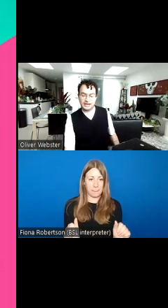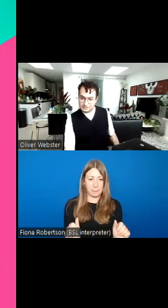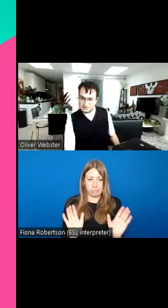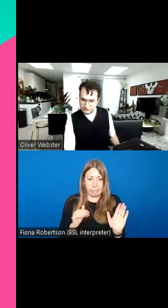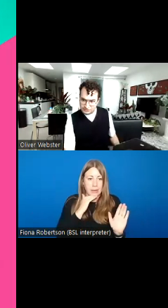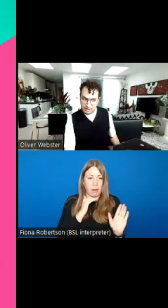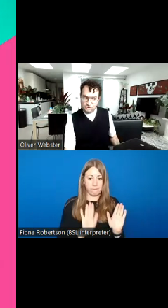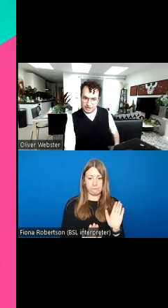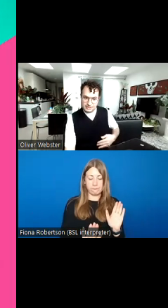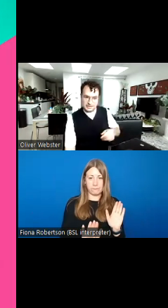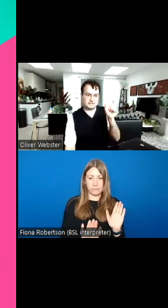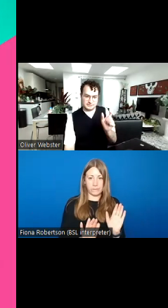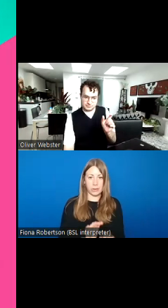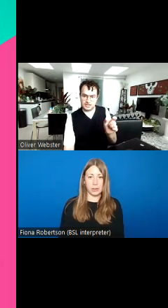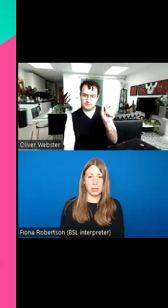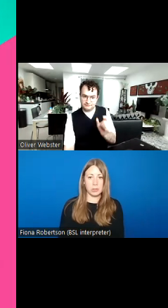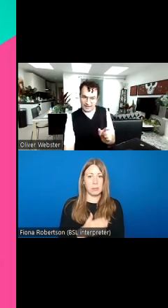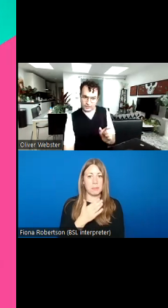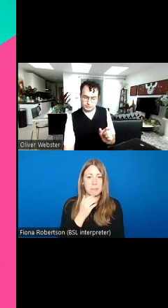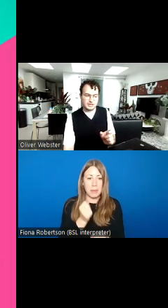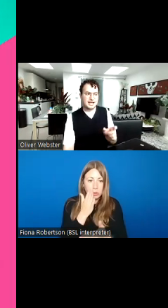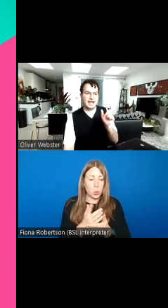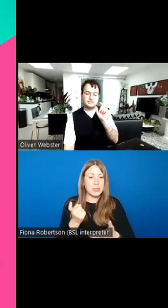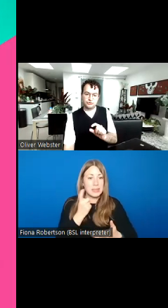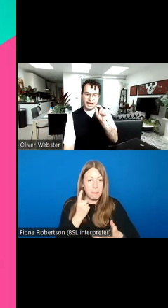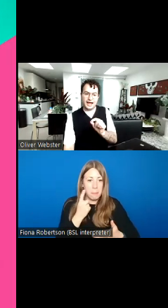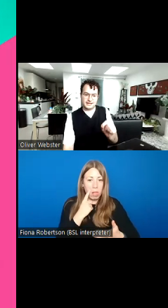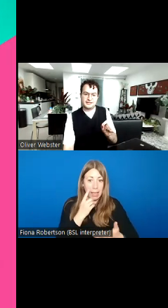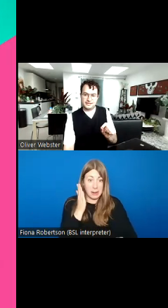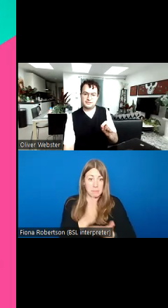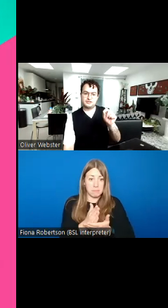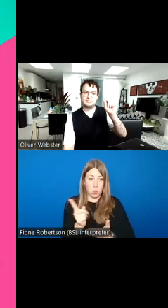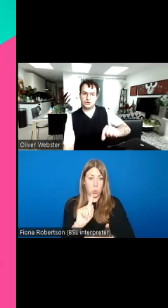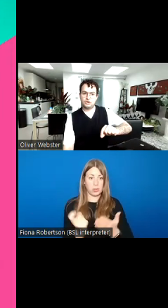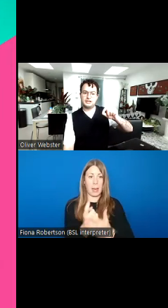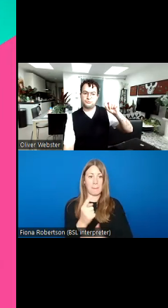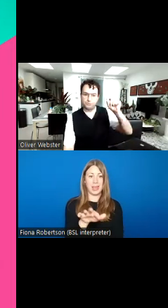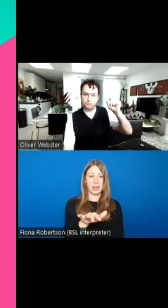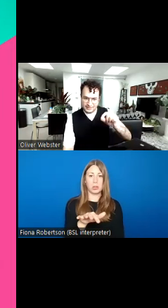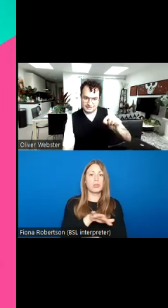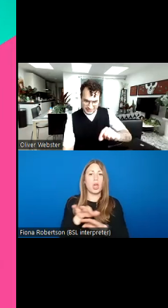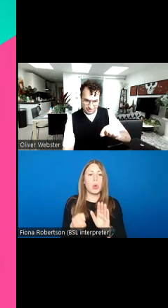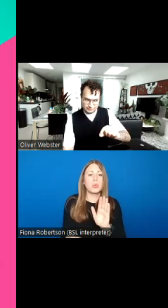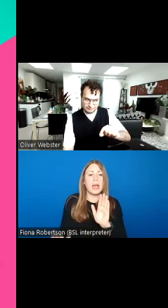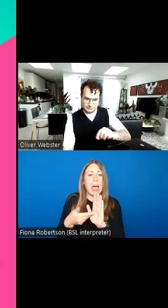That is something to bear in mind. Keep it simple, keep it factual, and don't add anything that is not in that sound.